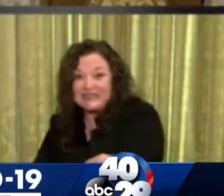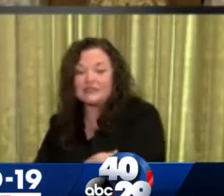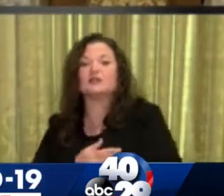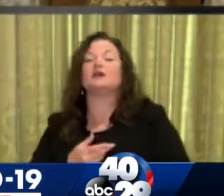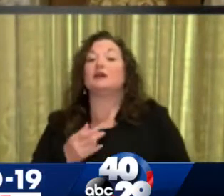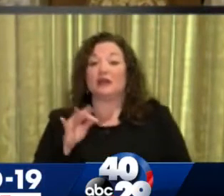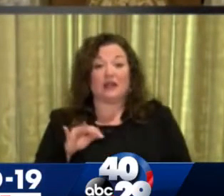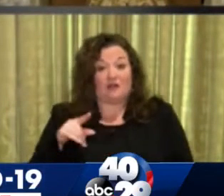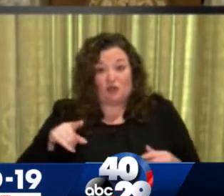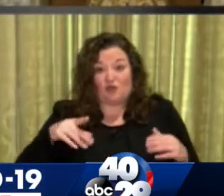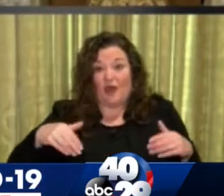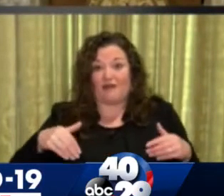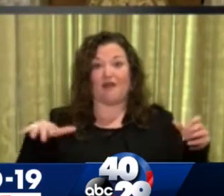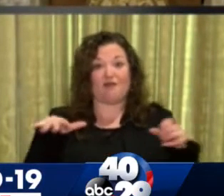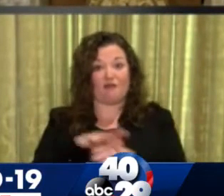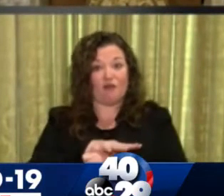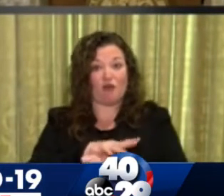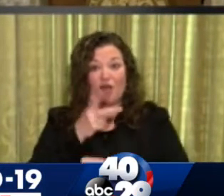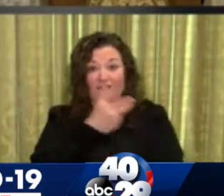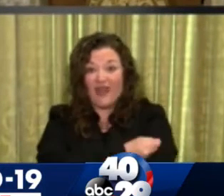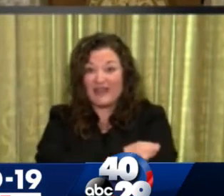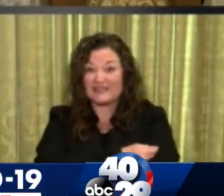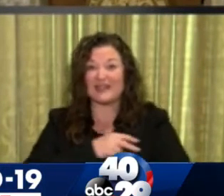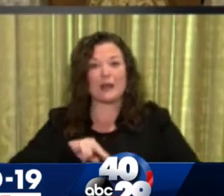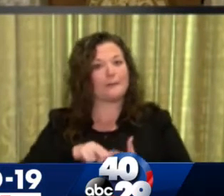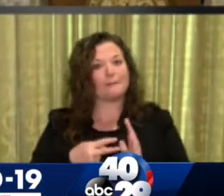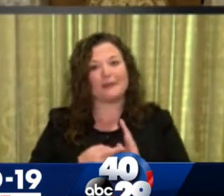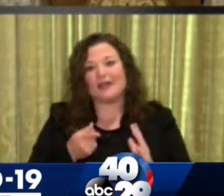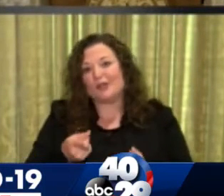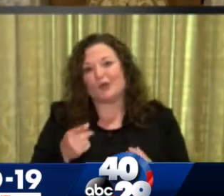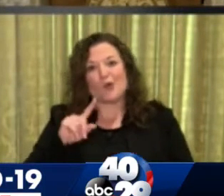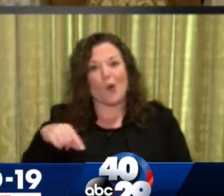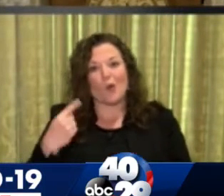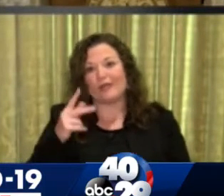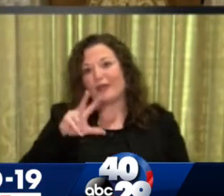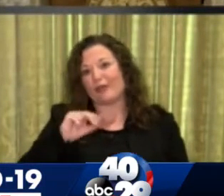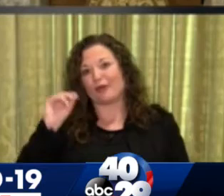THE MODERNA AND PFIZER VACCINES REQUIRE TWO SHOTS BEFORE A PERSON IS CONSIDERED FULLY IMMUNIZED.